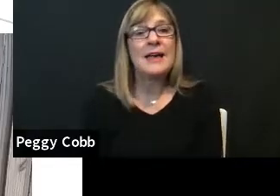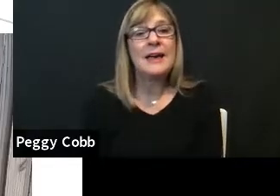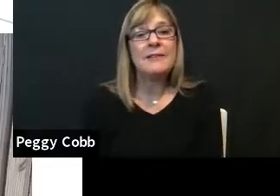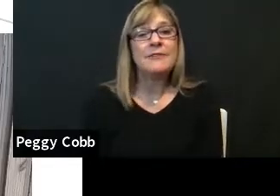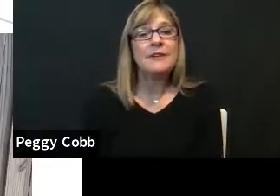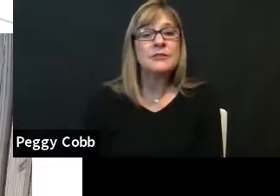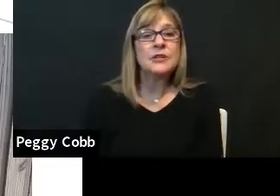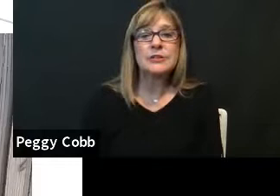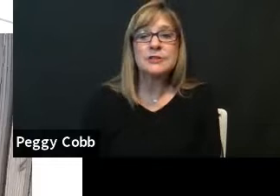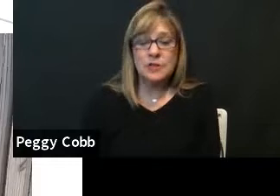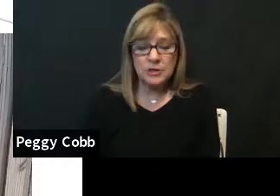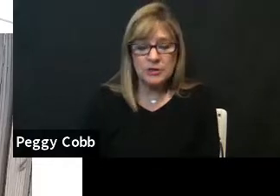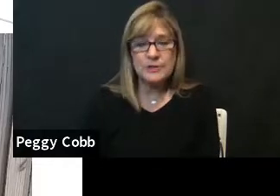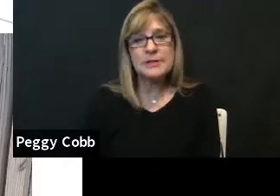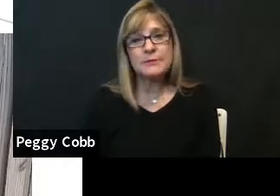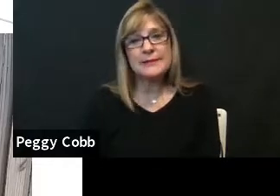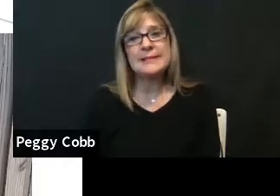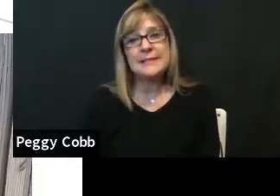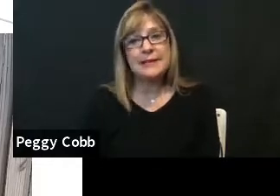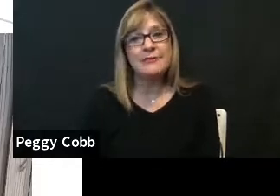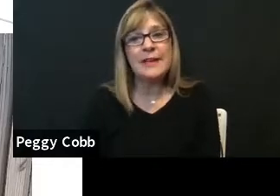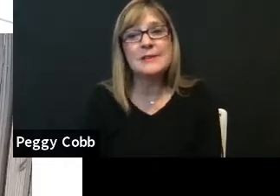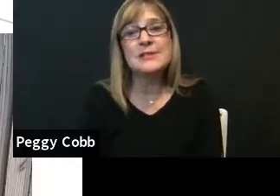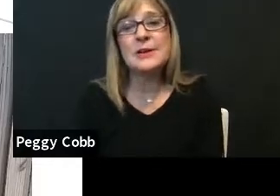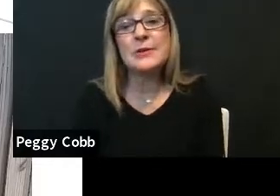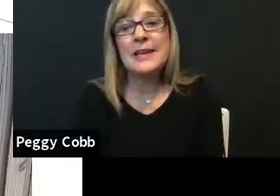I have a daughter who is completely deaf and so